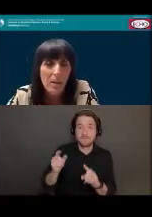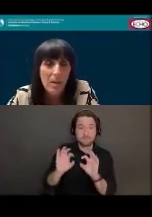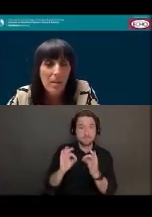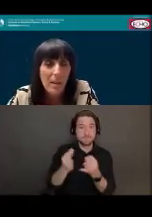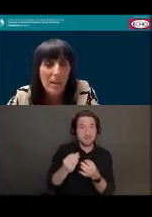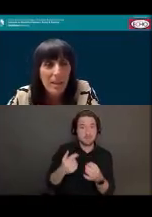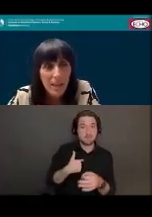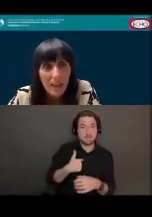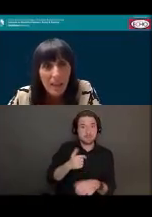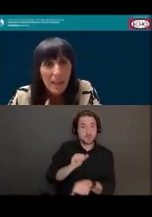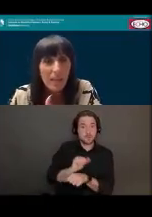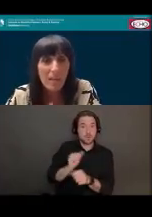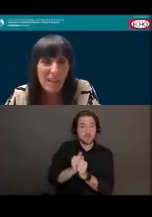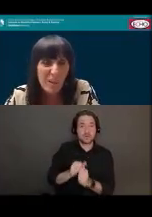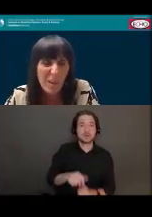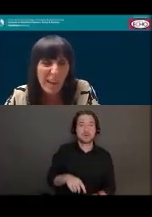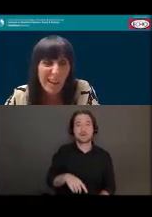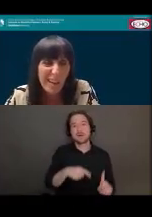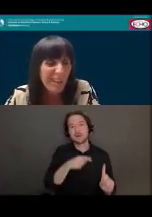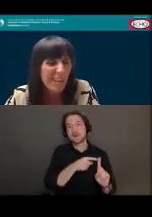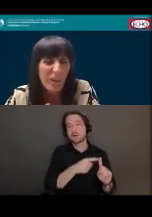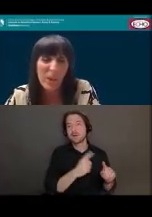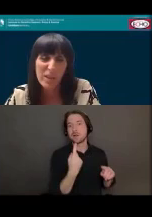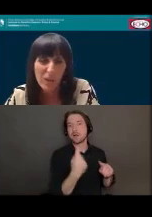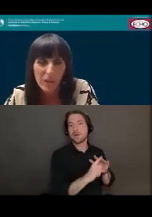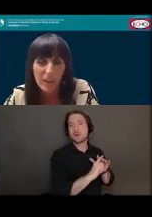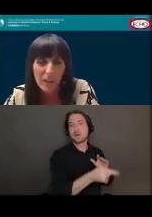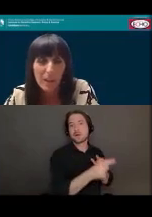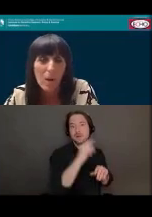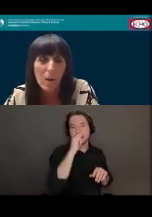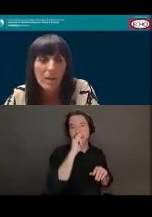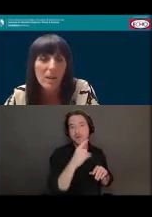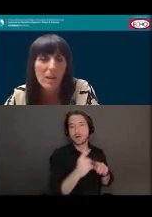work with is that he runs away, so I don't think he wants to